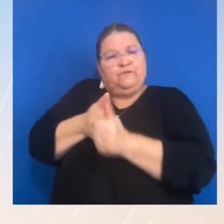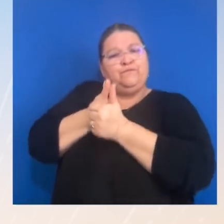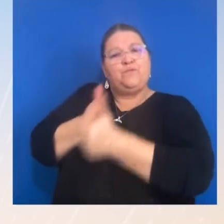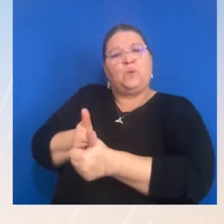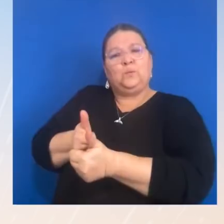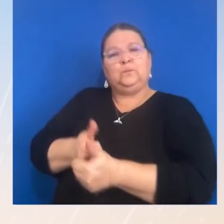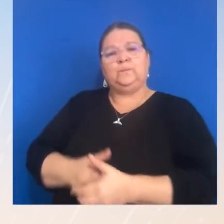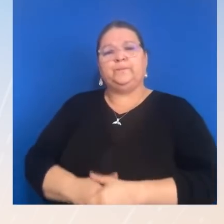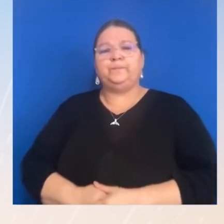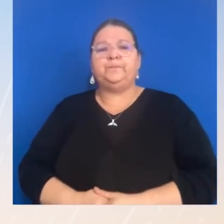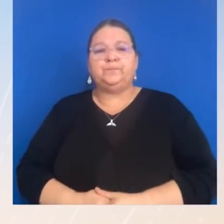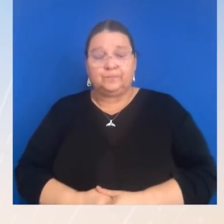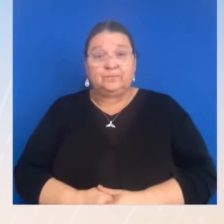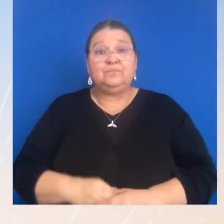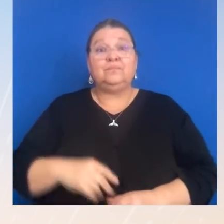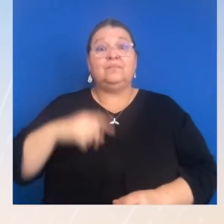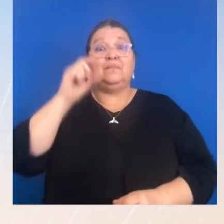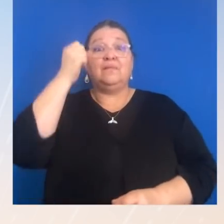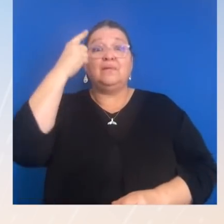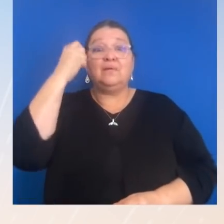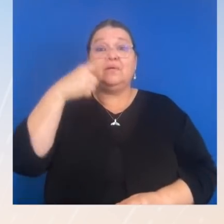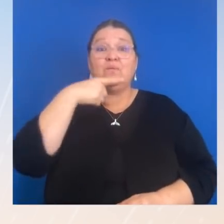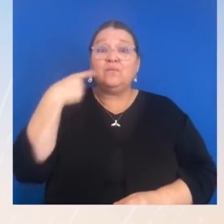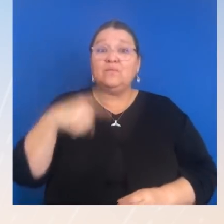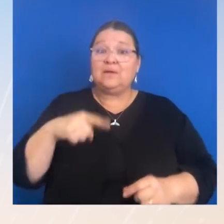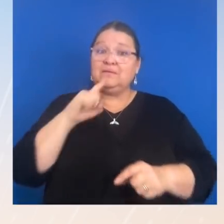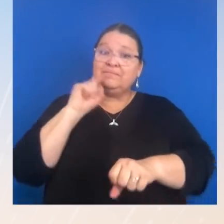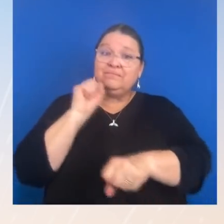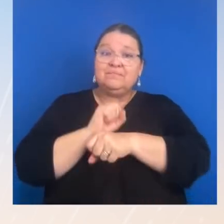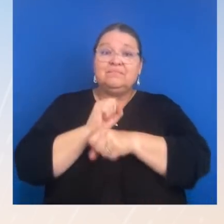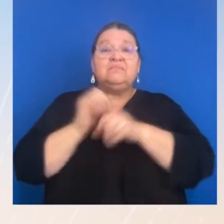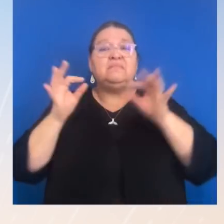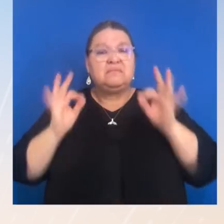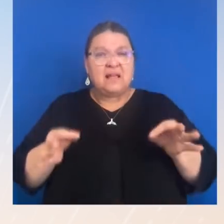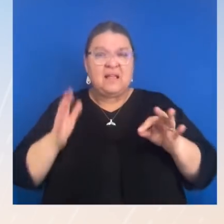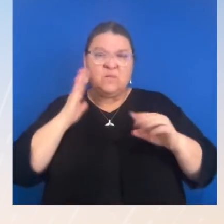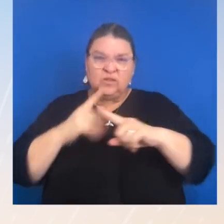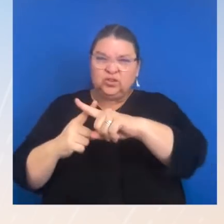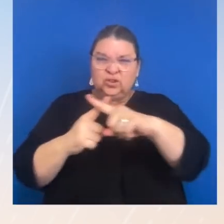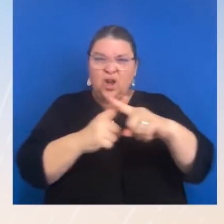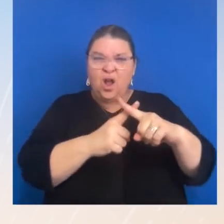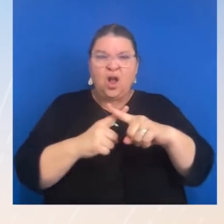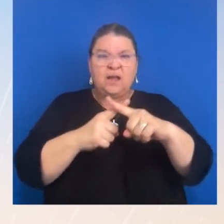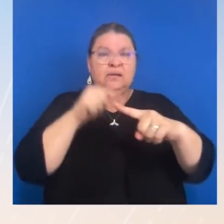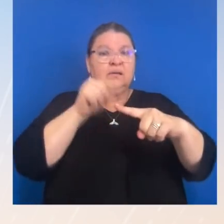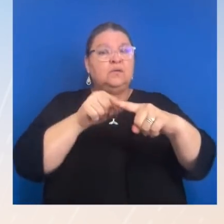But we need to go through the legal assessment and review in order to make a formal conclusion. The Press: And one more.